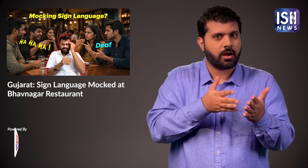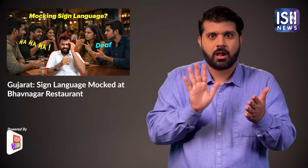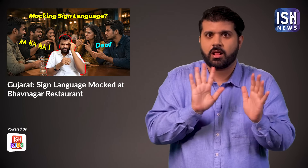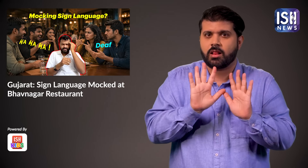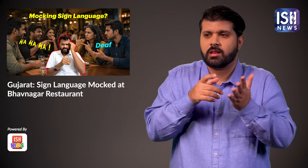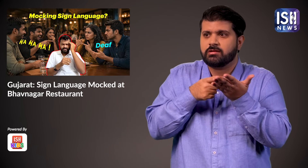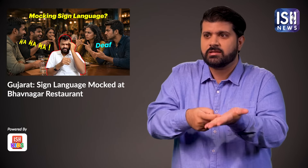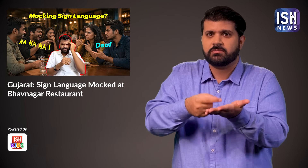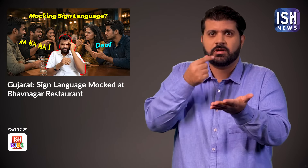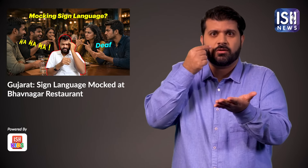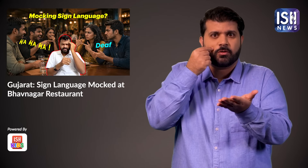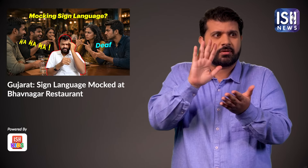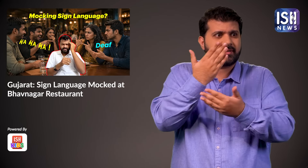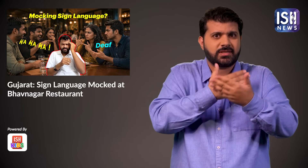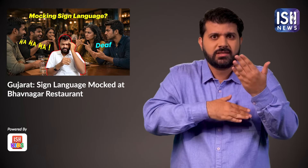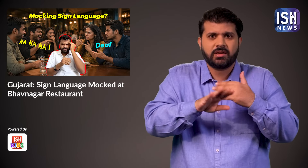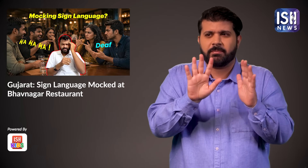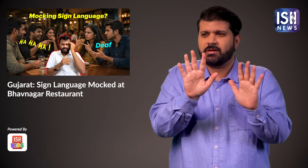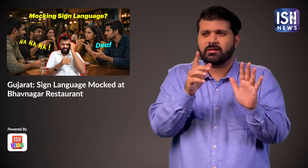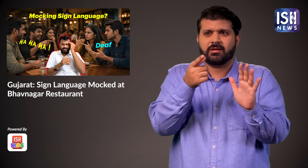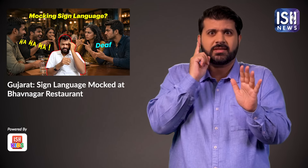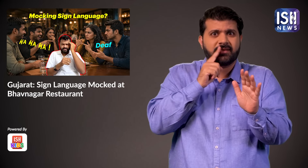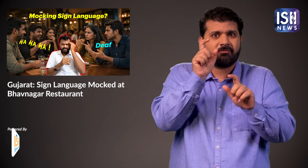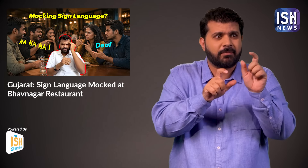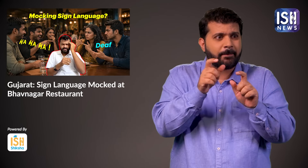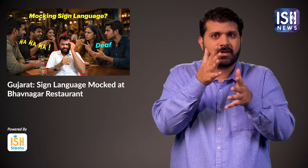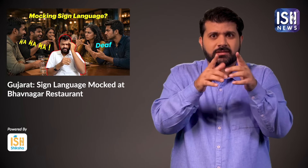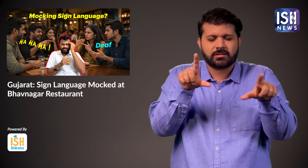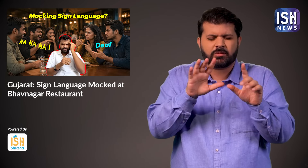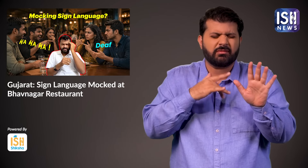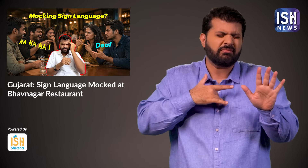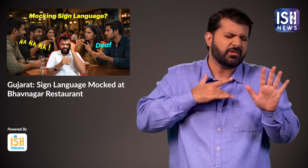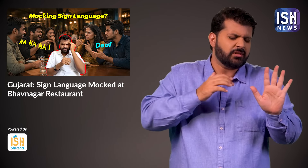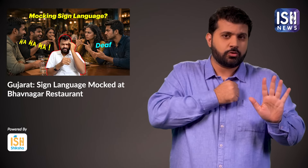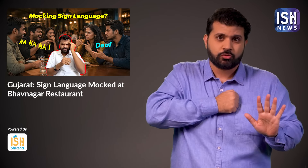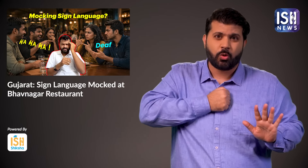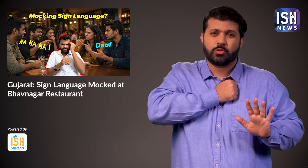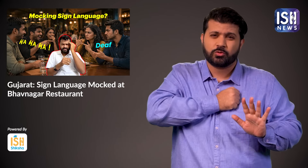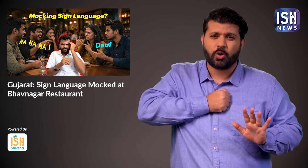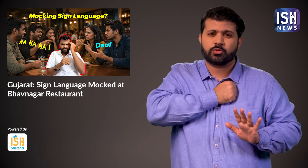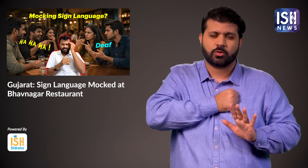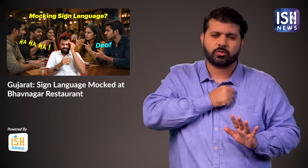respect and human rights, and that sign language is the language of Deaf people. They were genuinely remorseful.